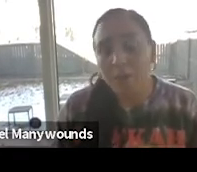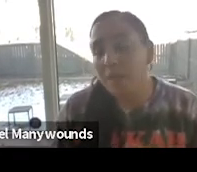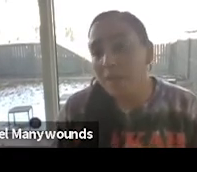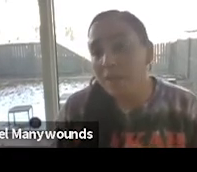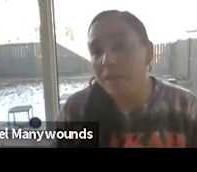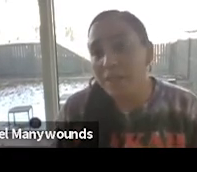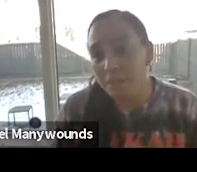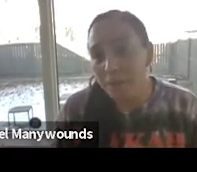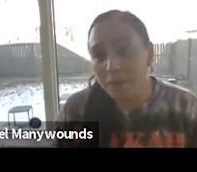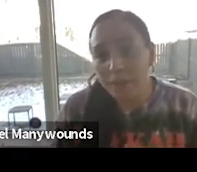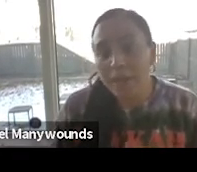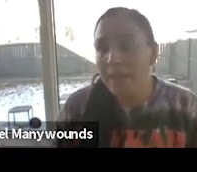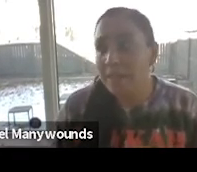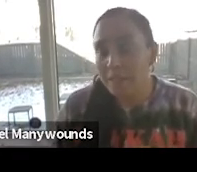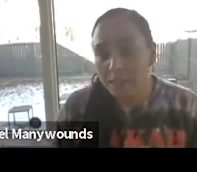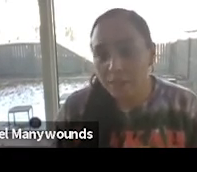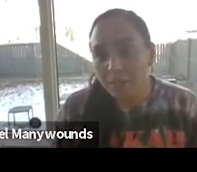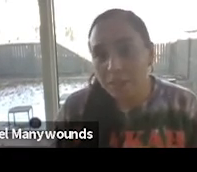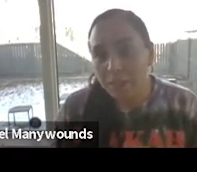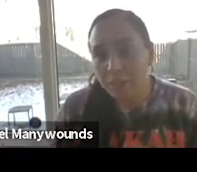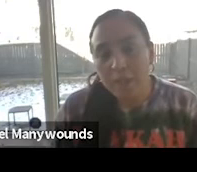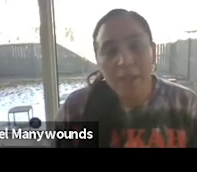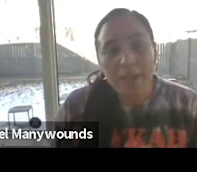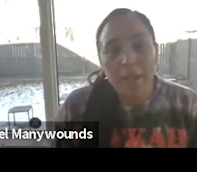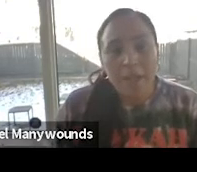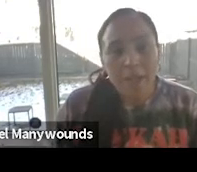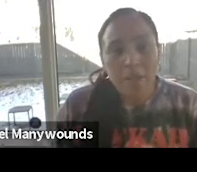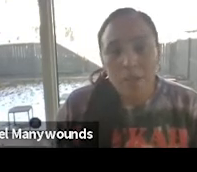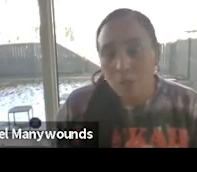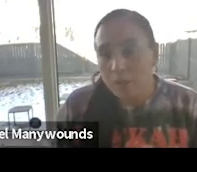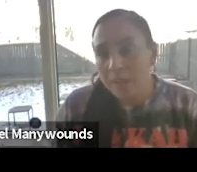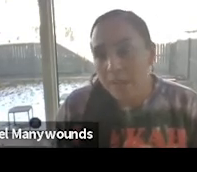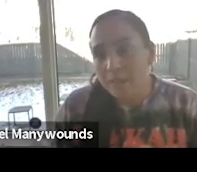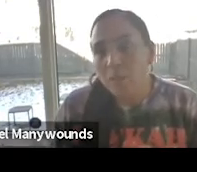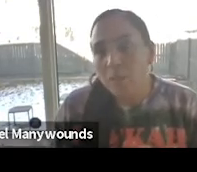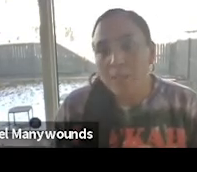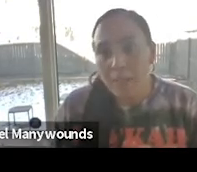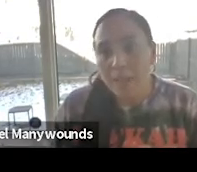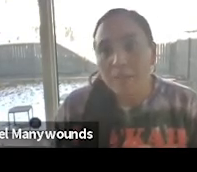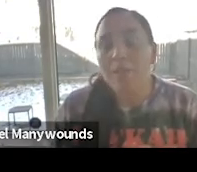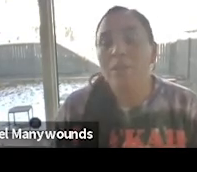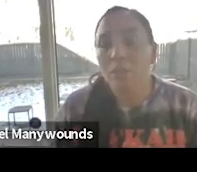what I'm thinking of as a mother, as an Indigenous person. And yeah, the stolen land stolen lives,